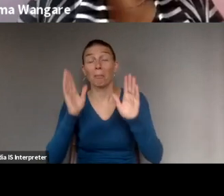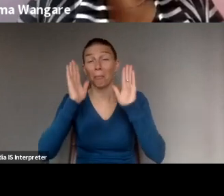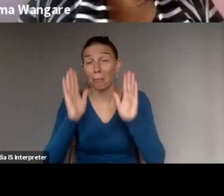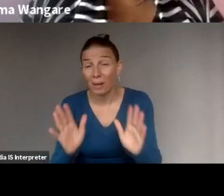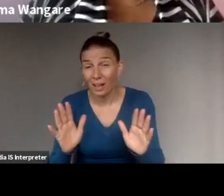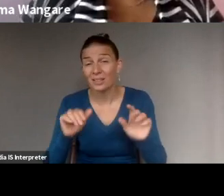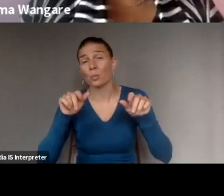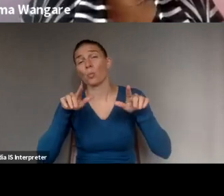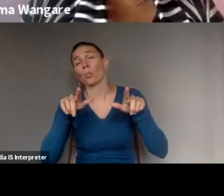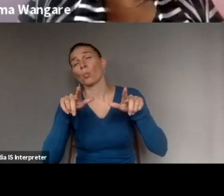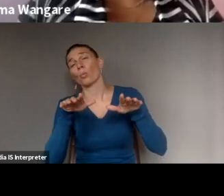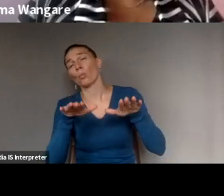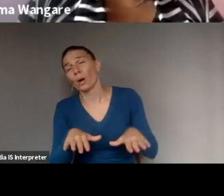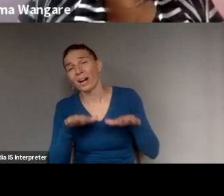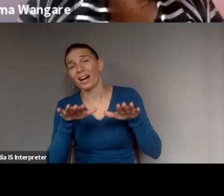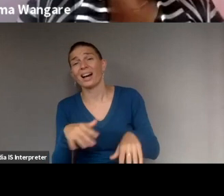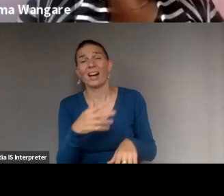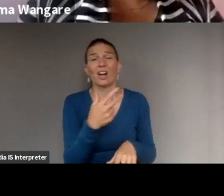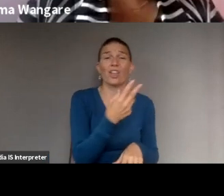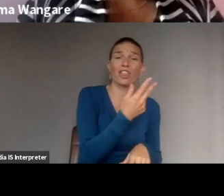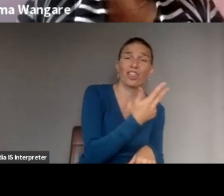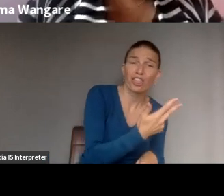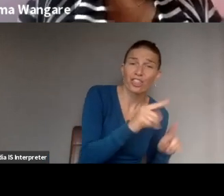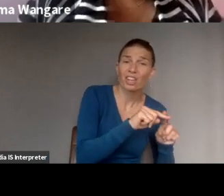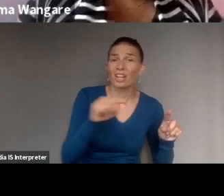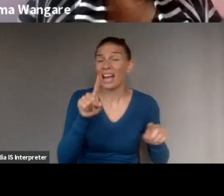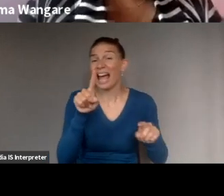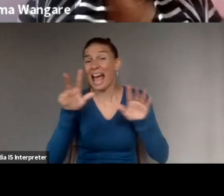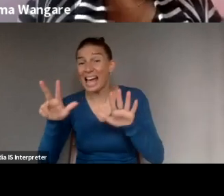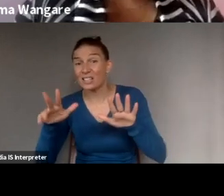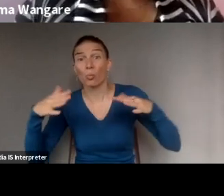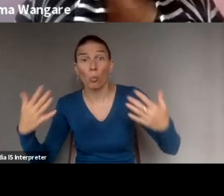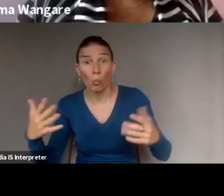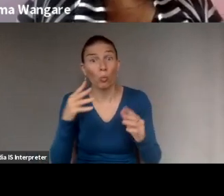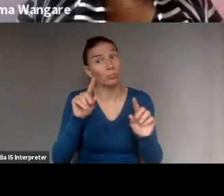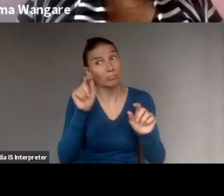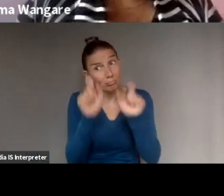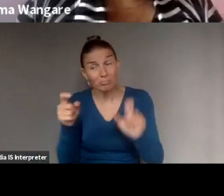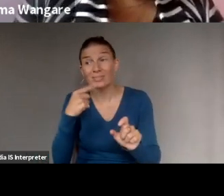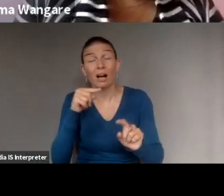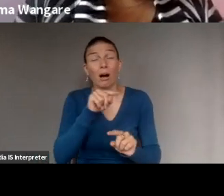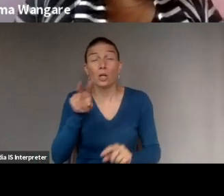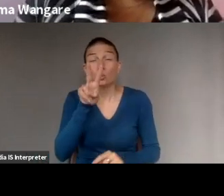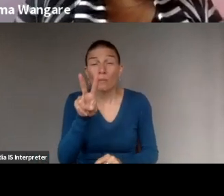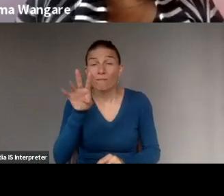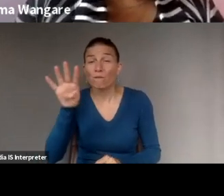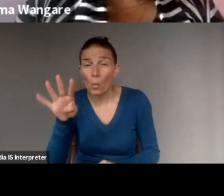Some people have said they've waited for18 to 24 months to get a disability card. So, quite a number of barriers